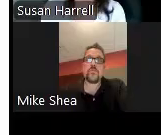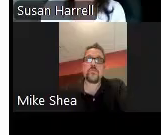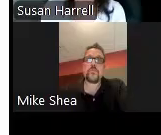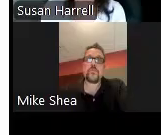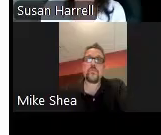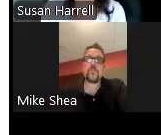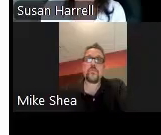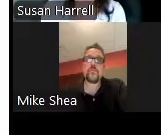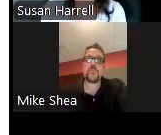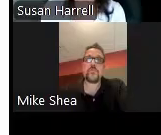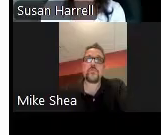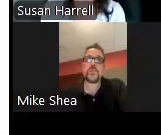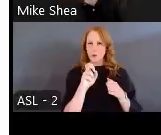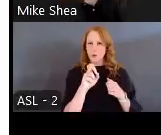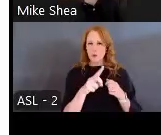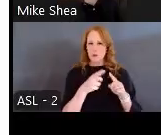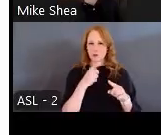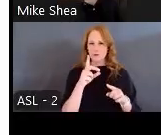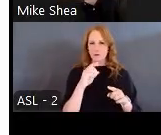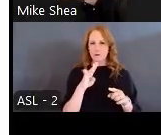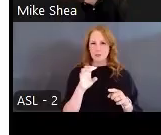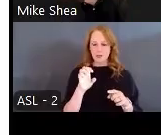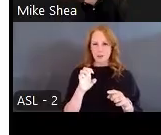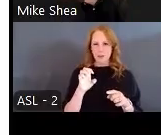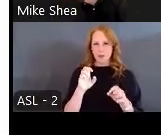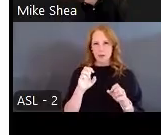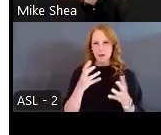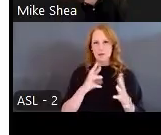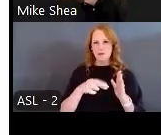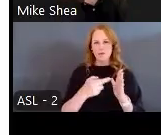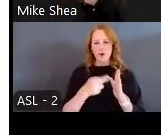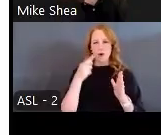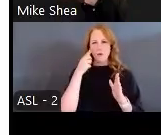the role of the job coach and the job coaching agencies at Microsoft? I don't know Gillian if